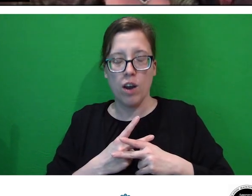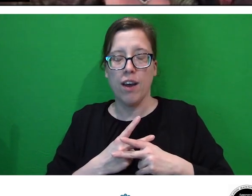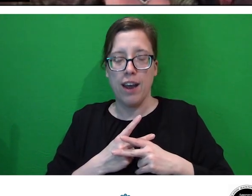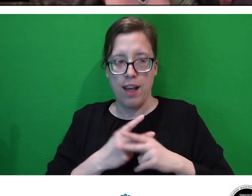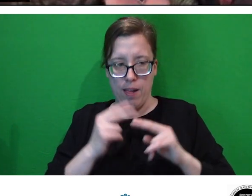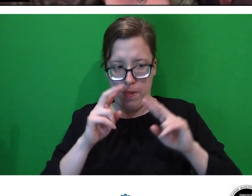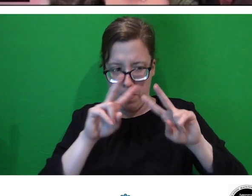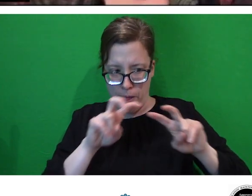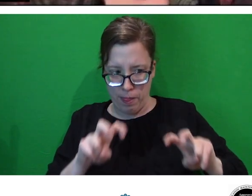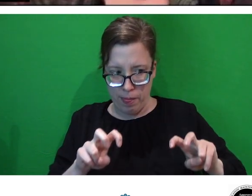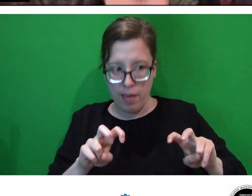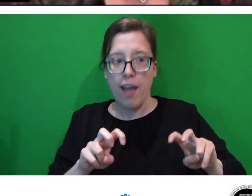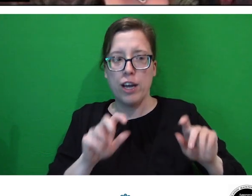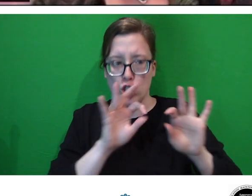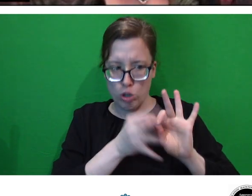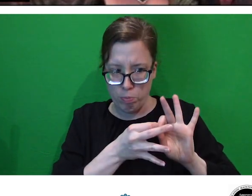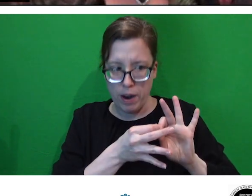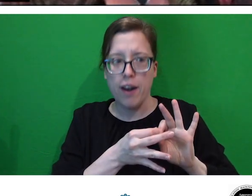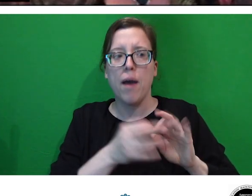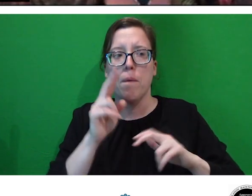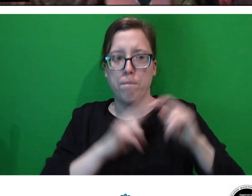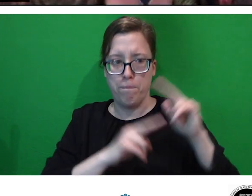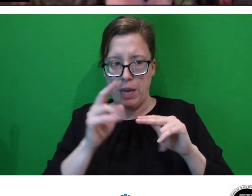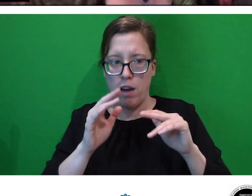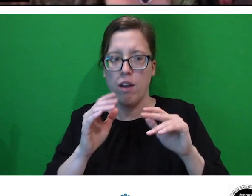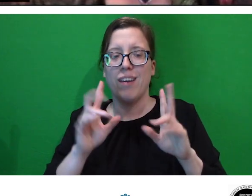and I say All the kid's got,